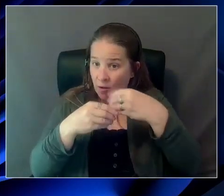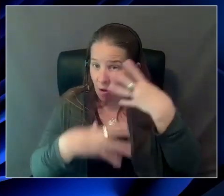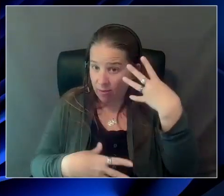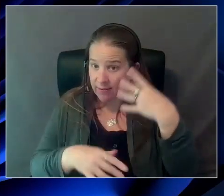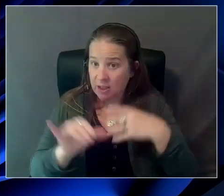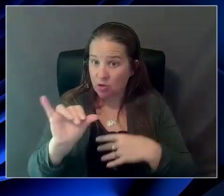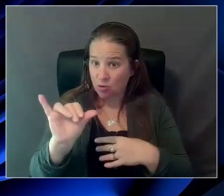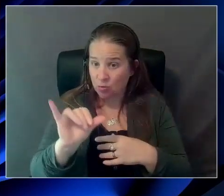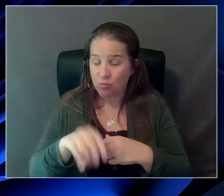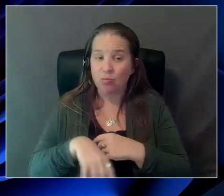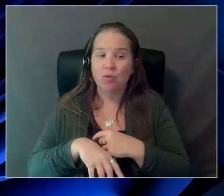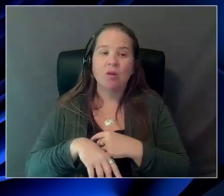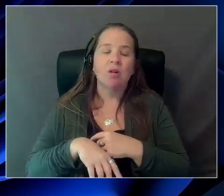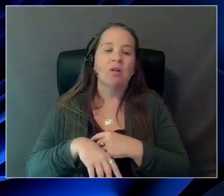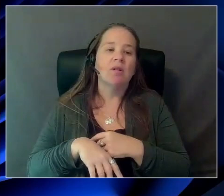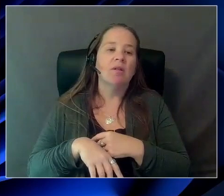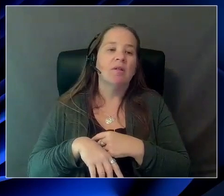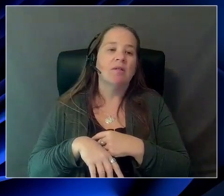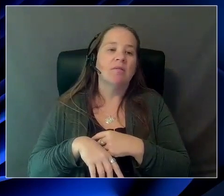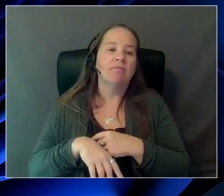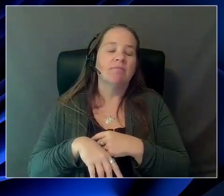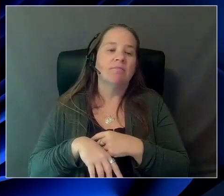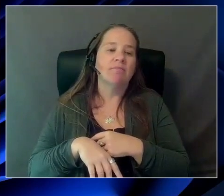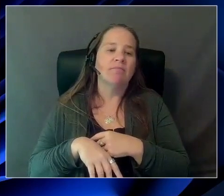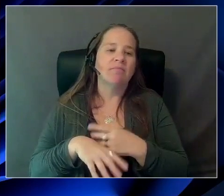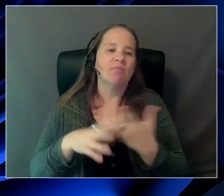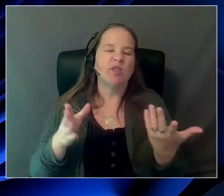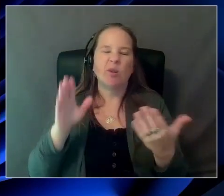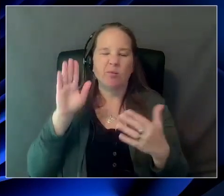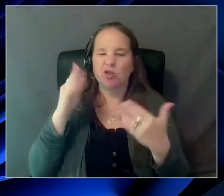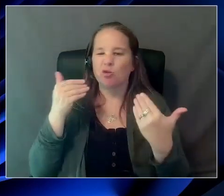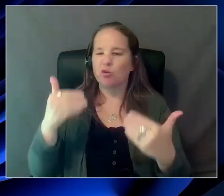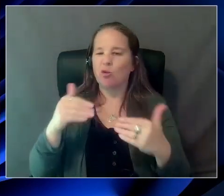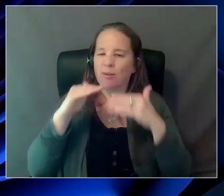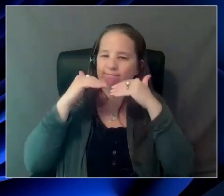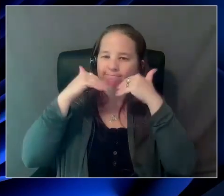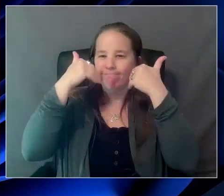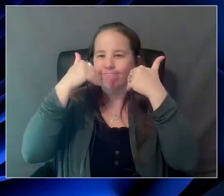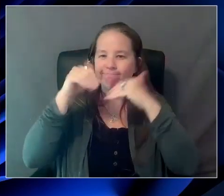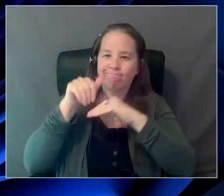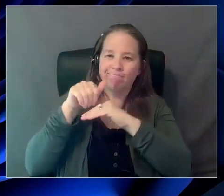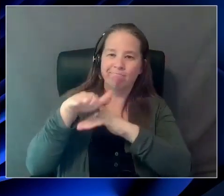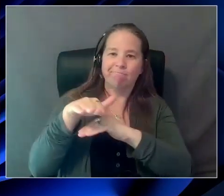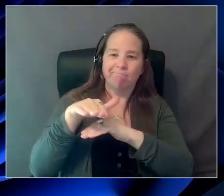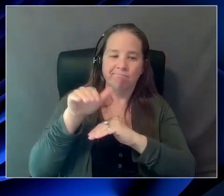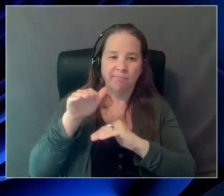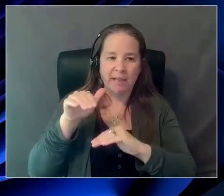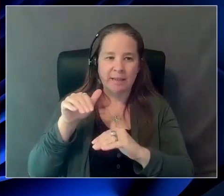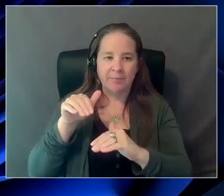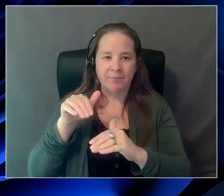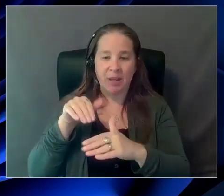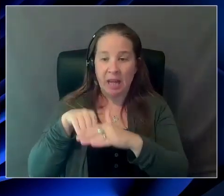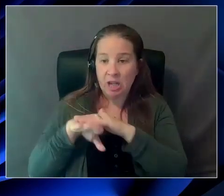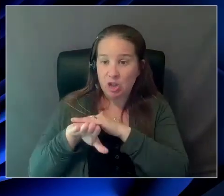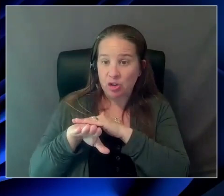I will just send a smiley face press enter